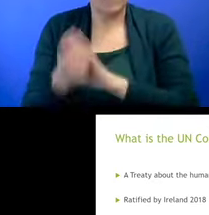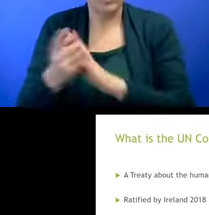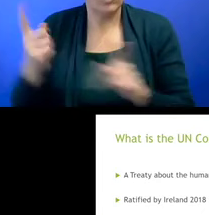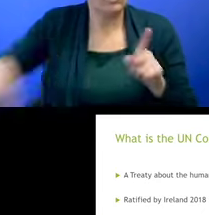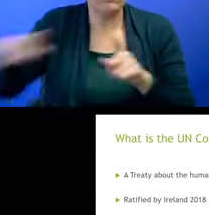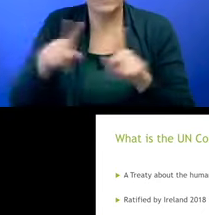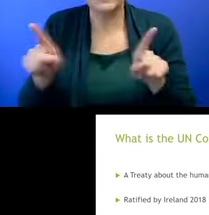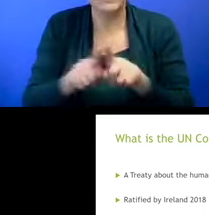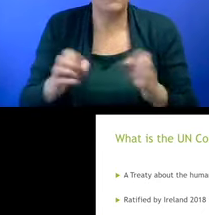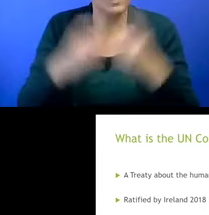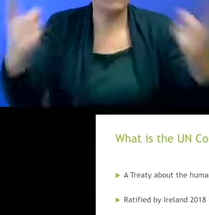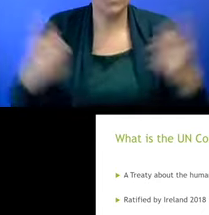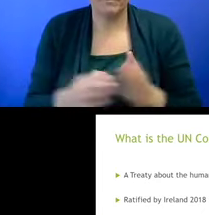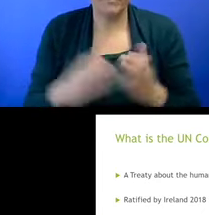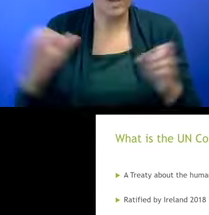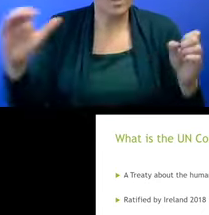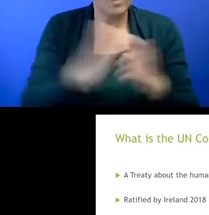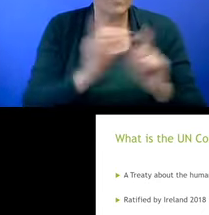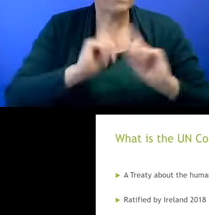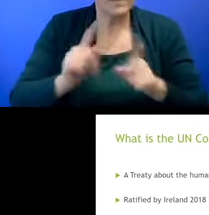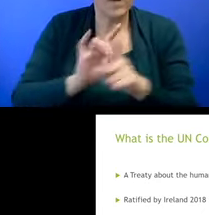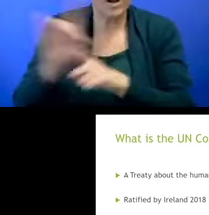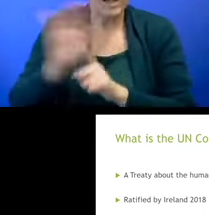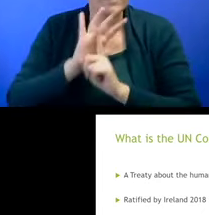It covers many areas where people have been discriminated against,